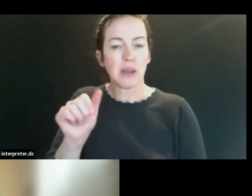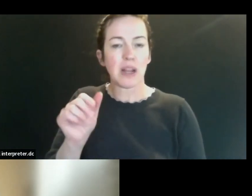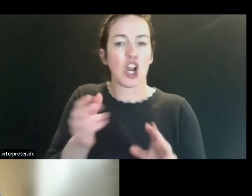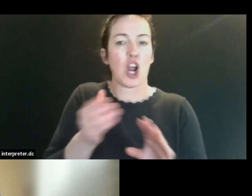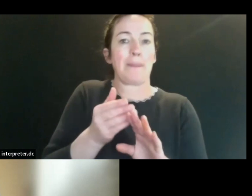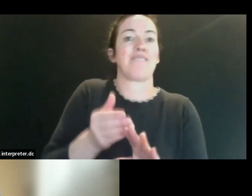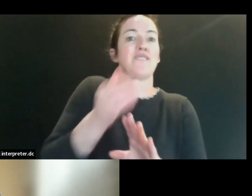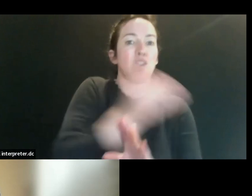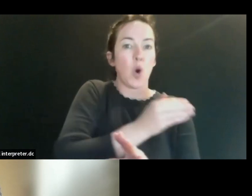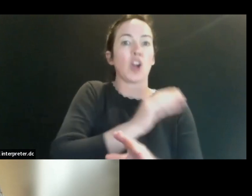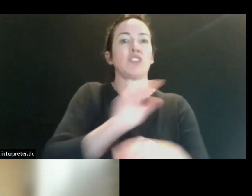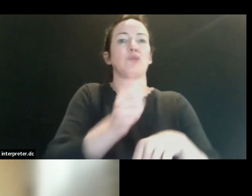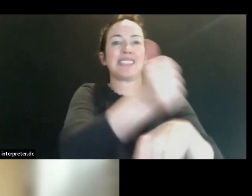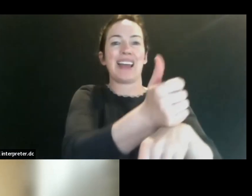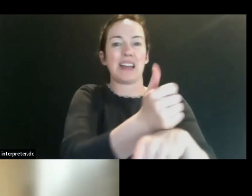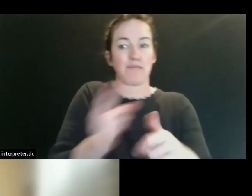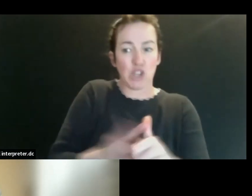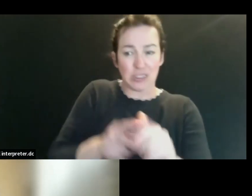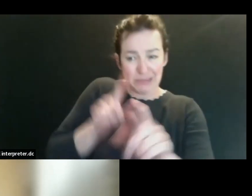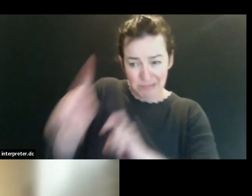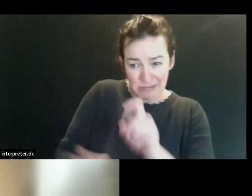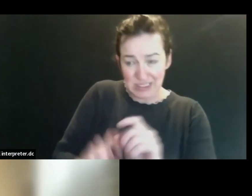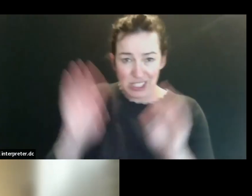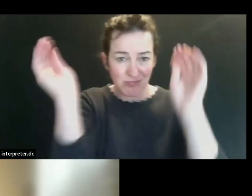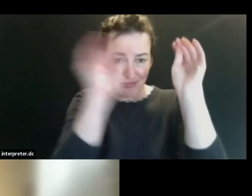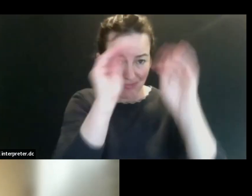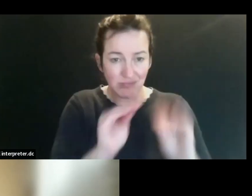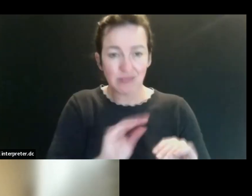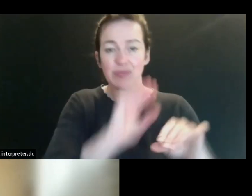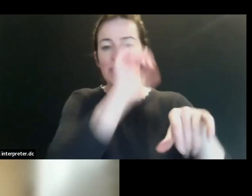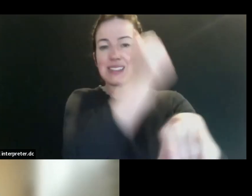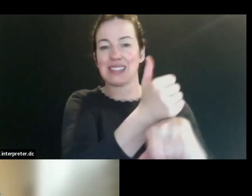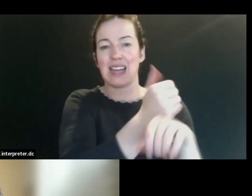going to just save you, save you money down the road. We've been involved in voting. So